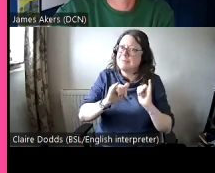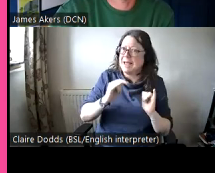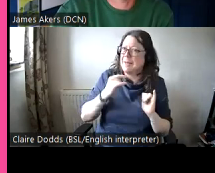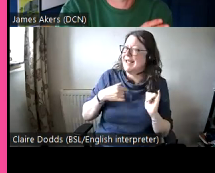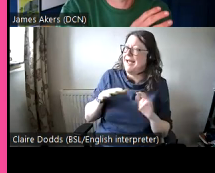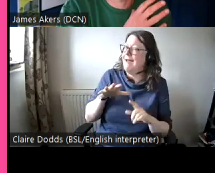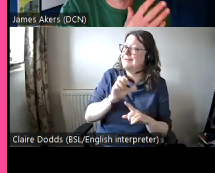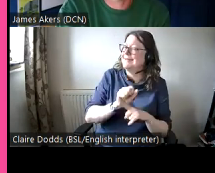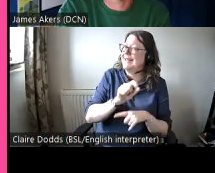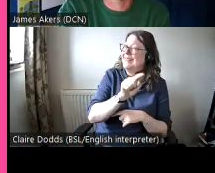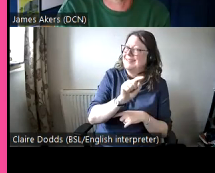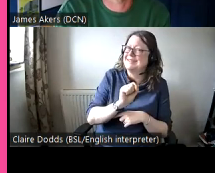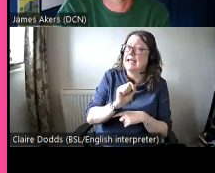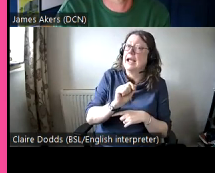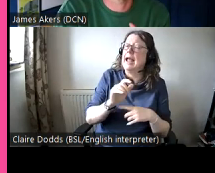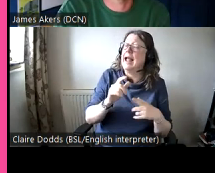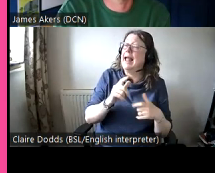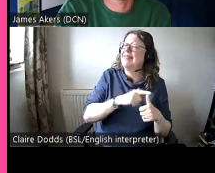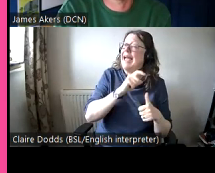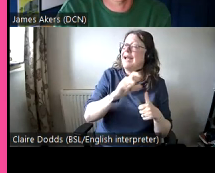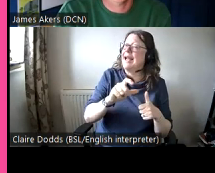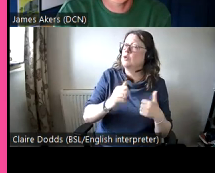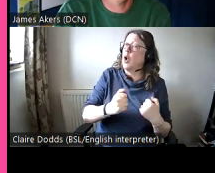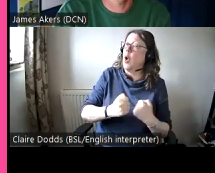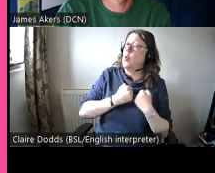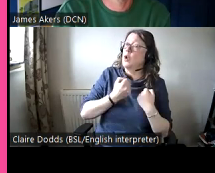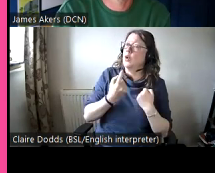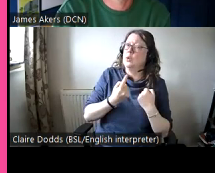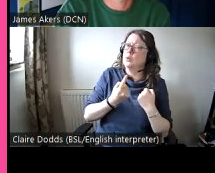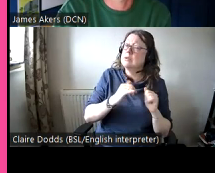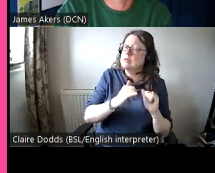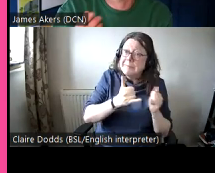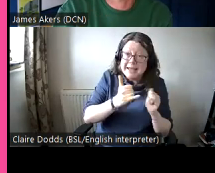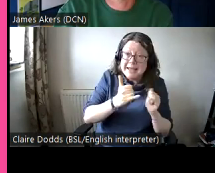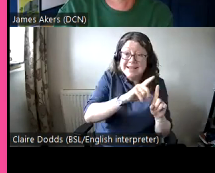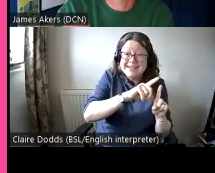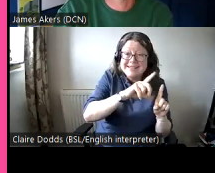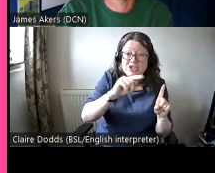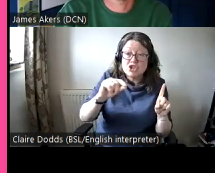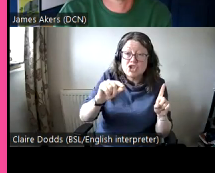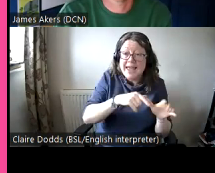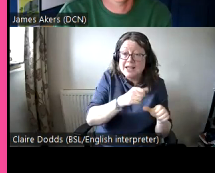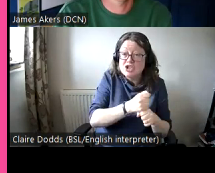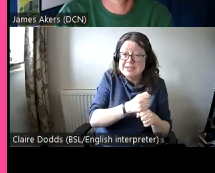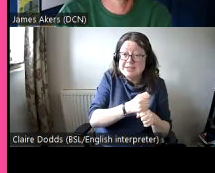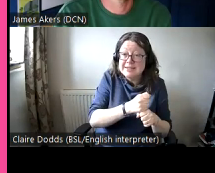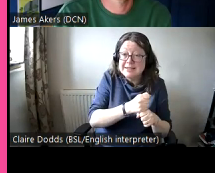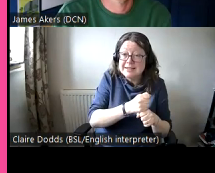We'll have the account owner is actually a digital agency, and then your website is a property within it.